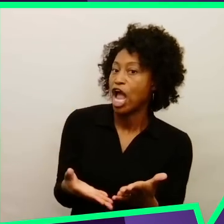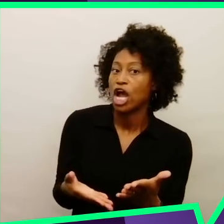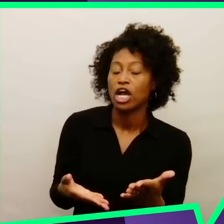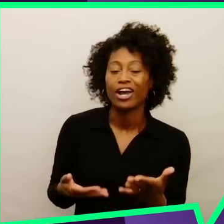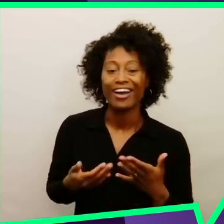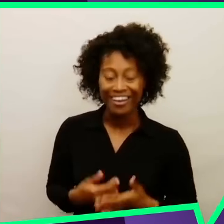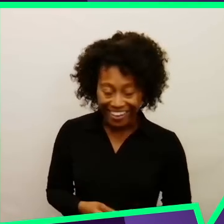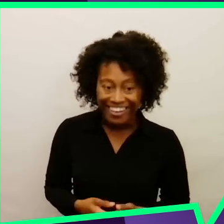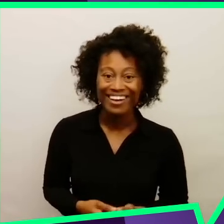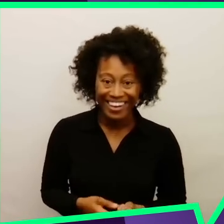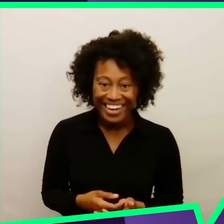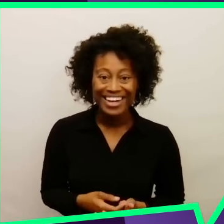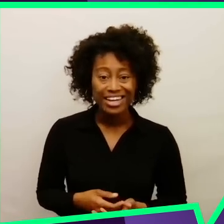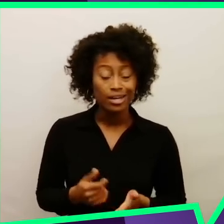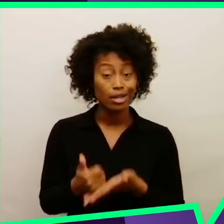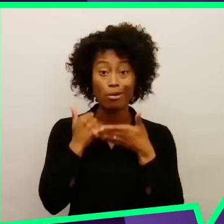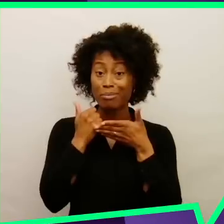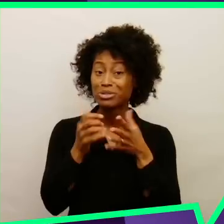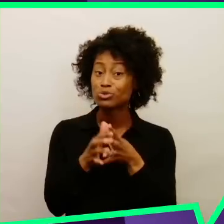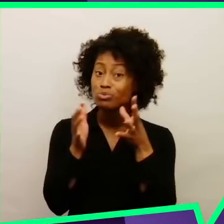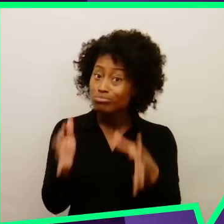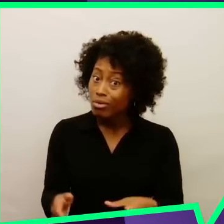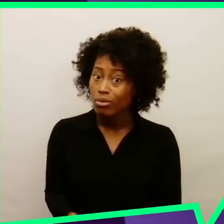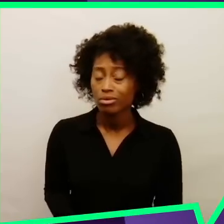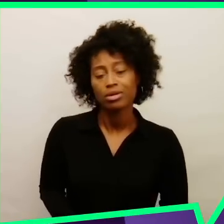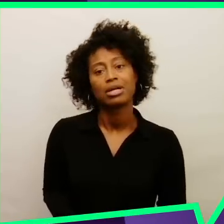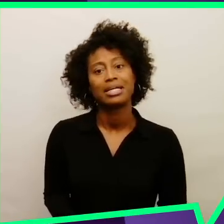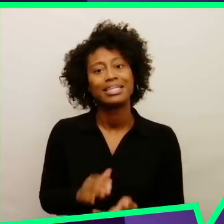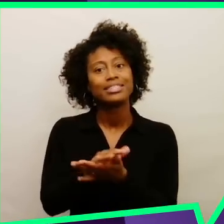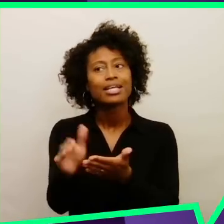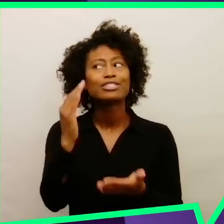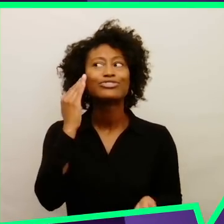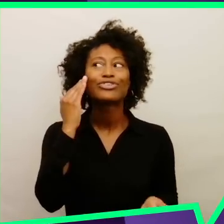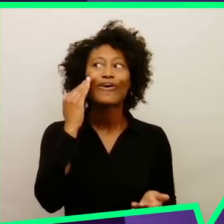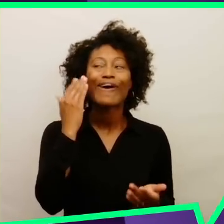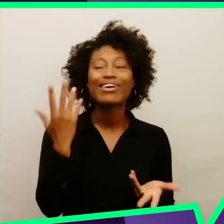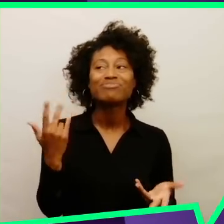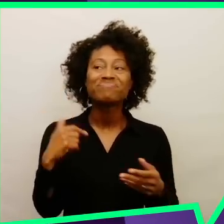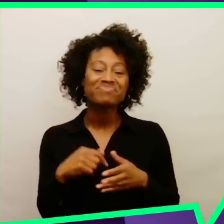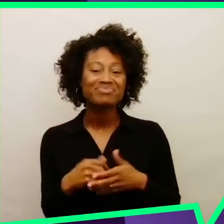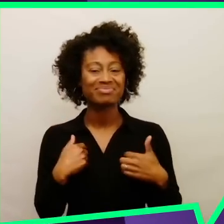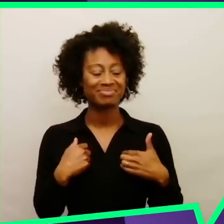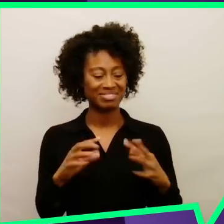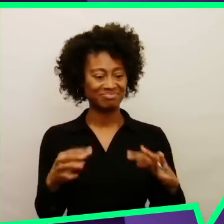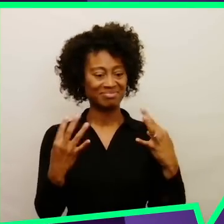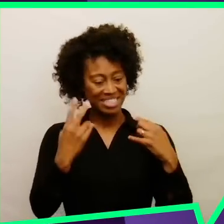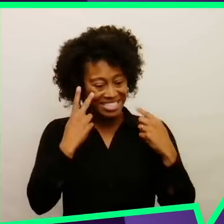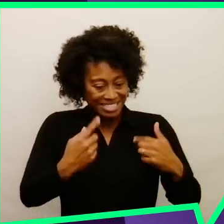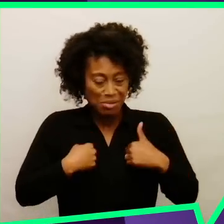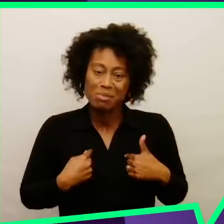And it helped immensely. It's nice to know that you are seen by the people who